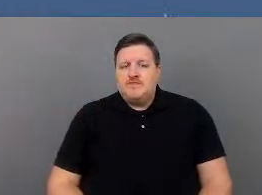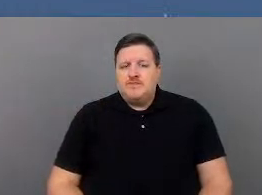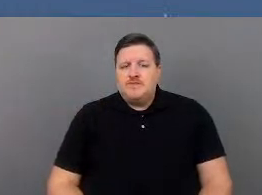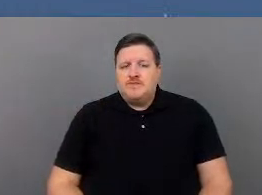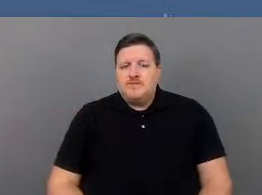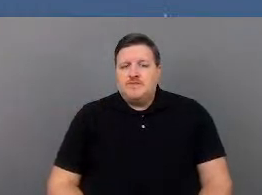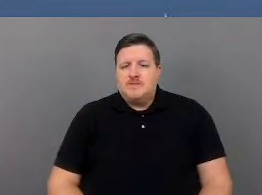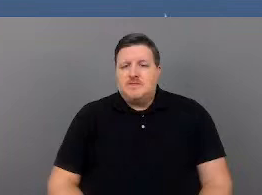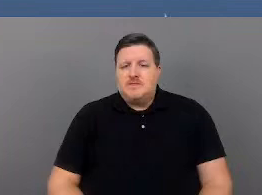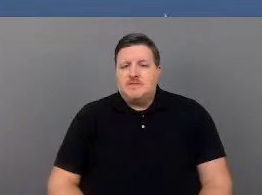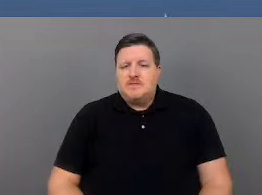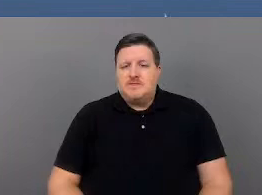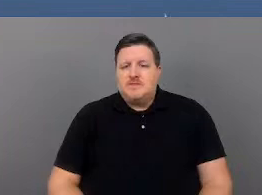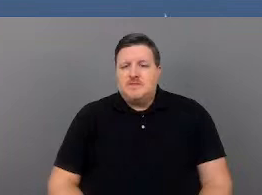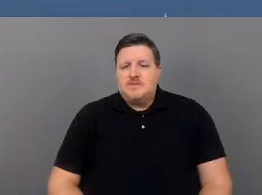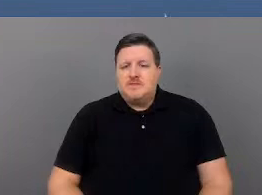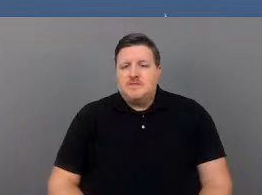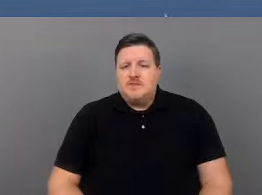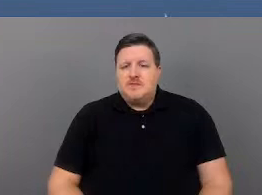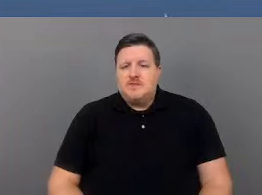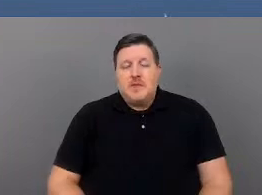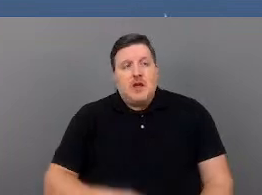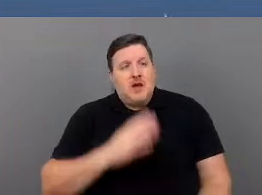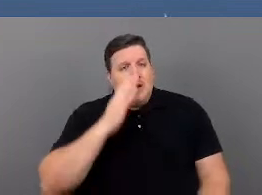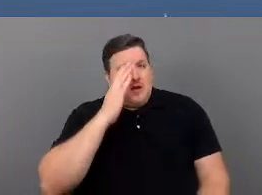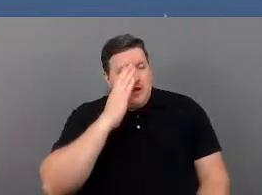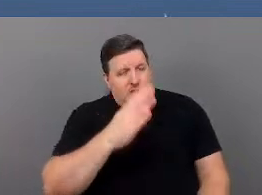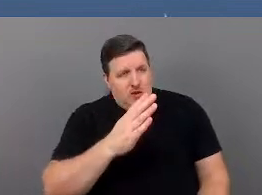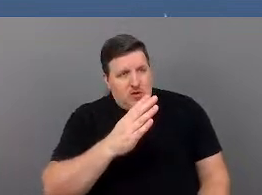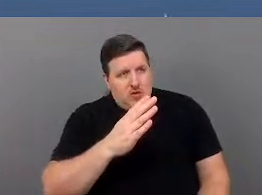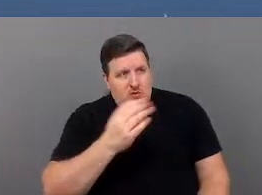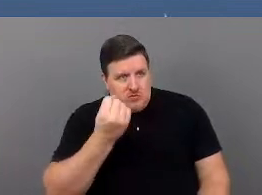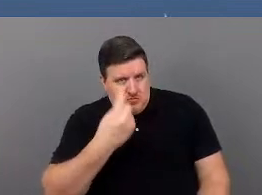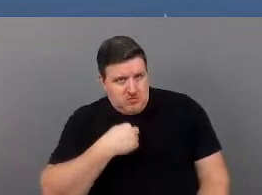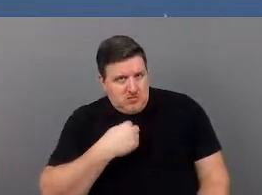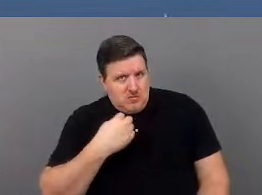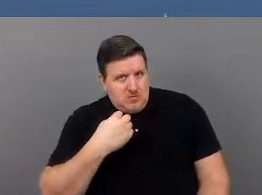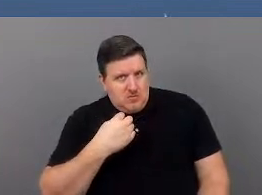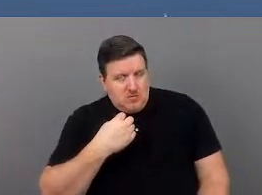≫ HI, MY NAME IS JANICE CHARLES. I LIVE IN WARD 5.